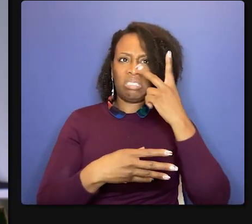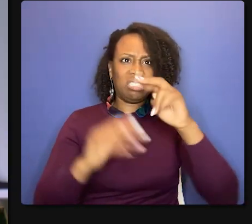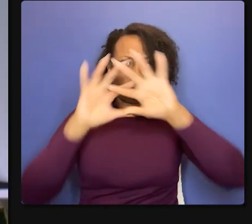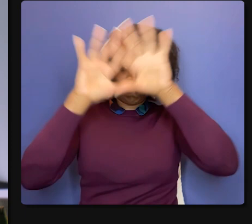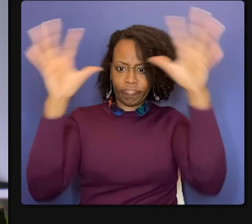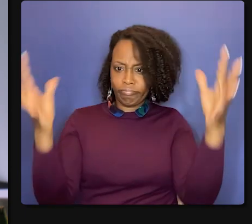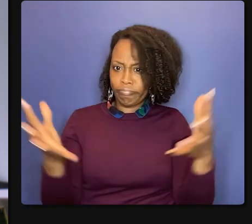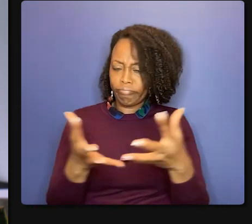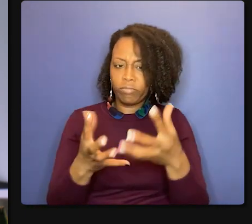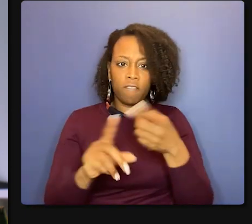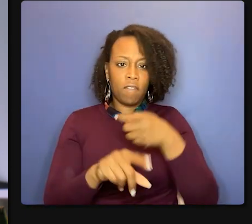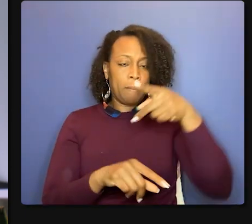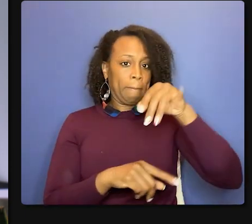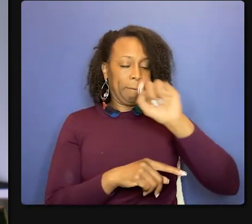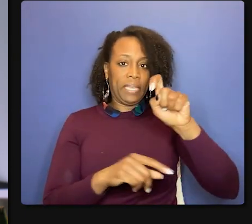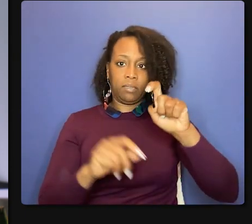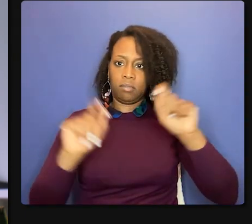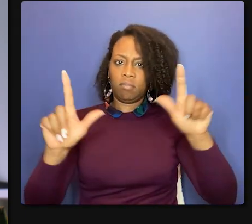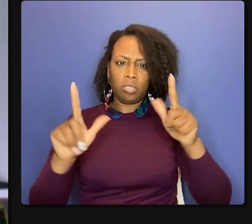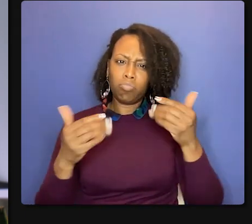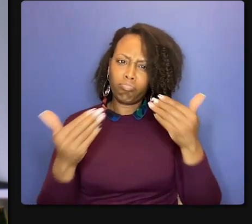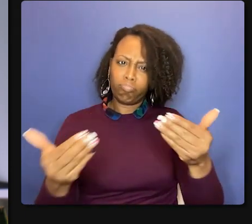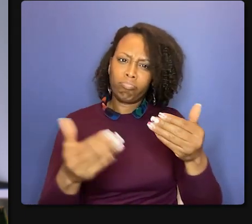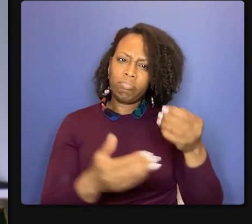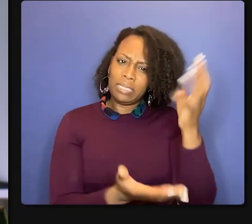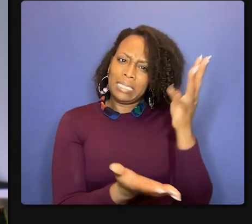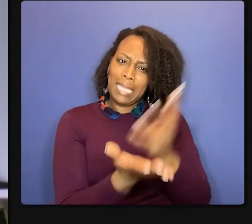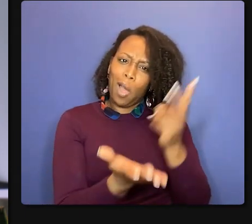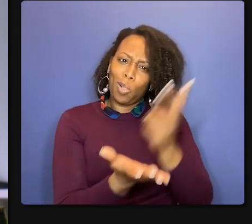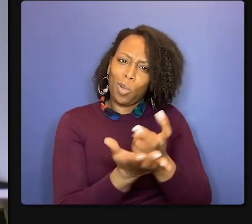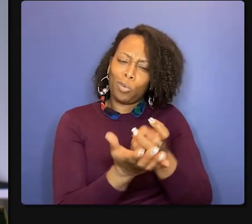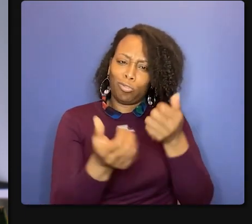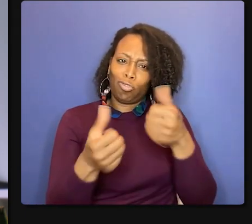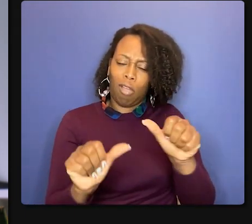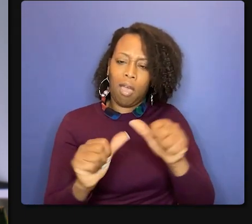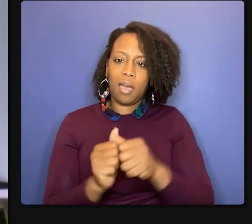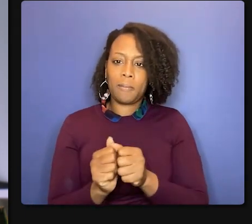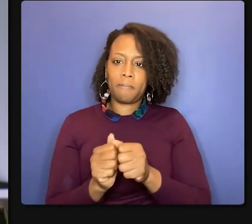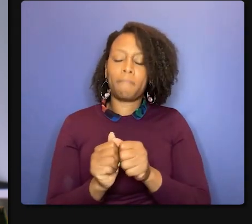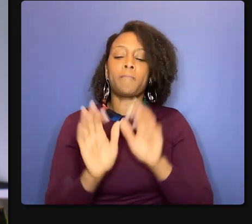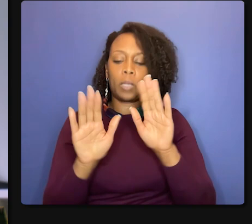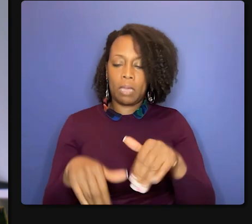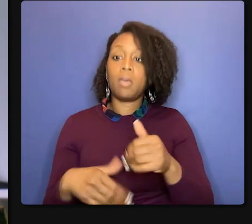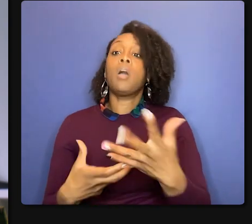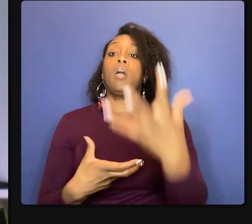and get an entire story of what's happening just from a PIX capture. So I encourage you to download this tool and try it out.